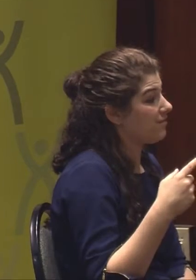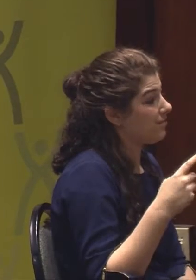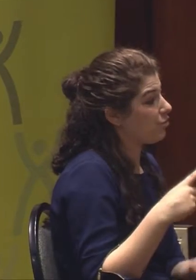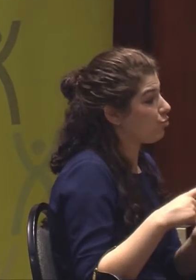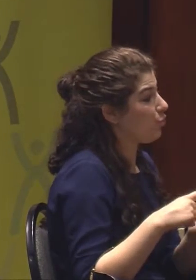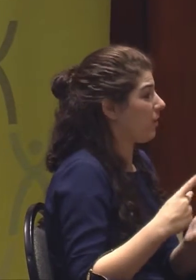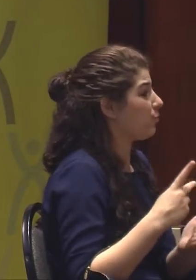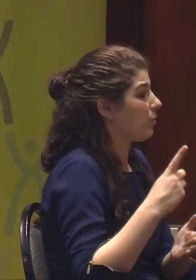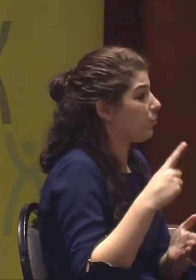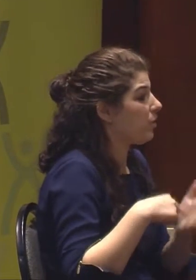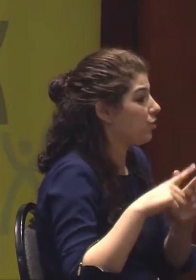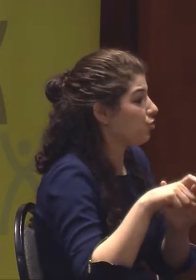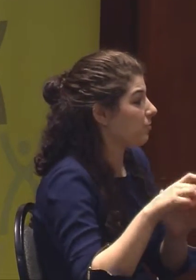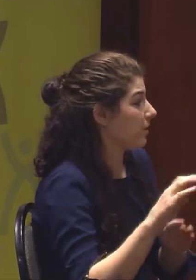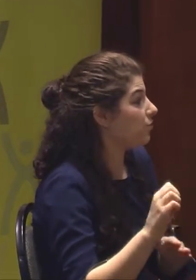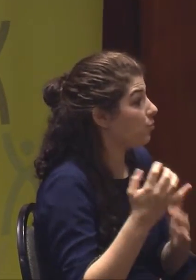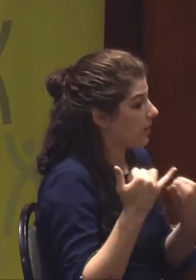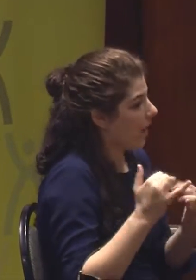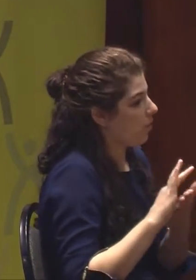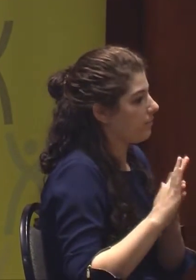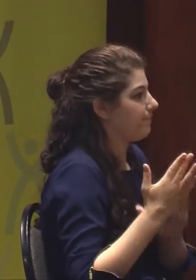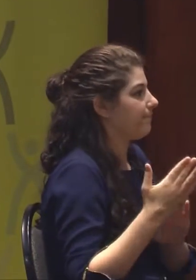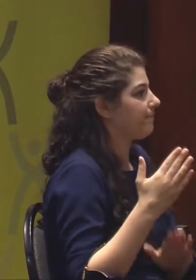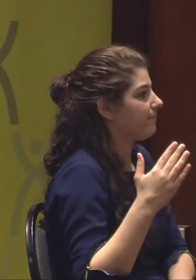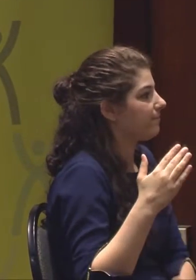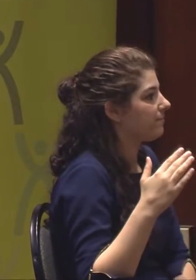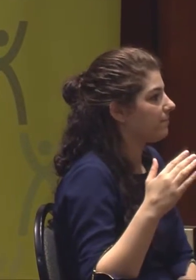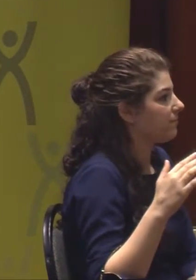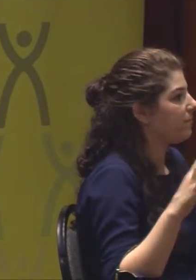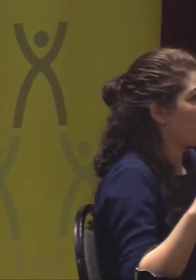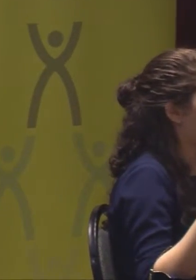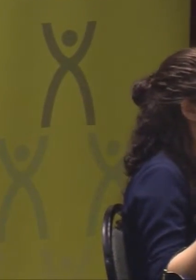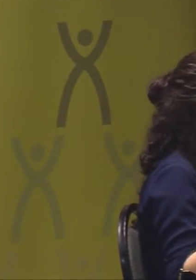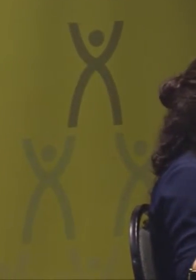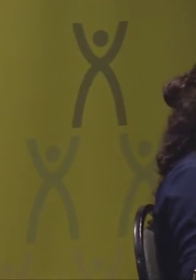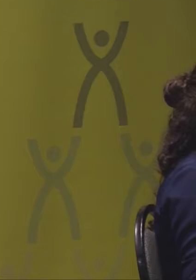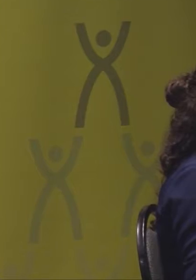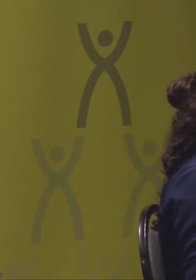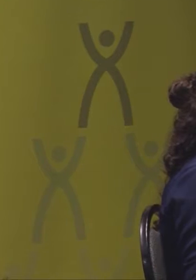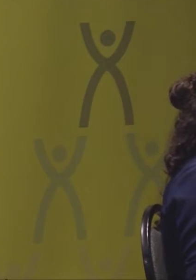Okay, so he has doubled in size at this point. Okay, alright